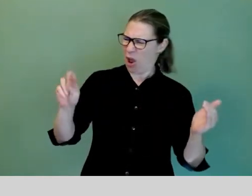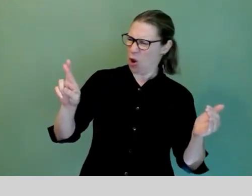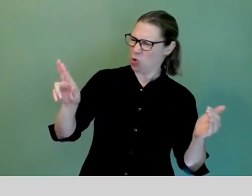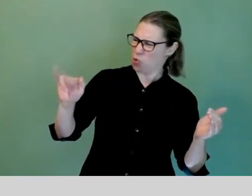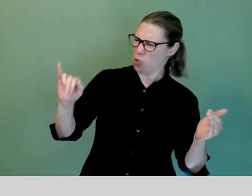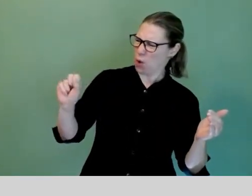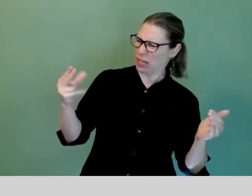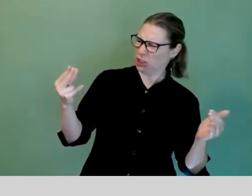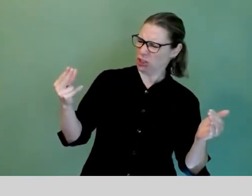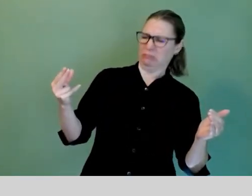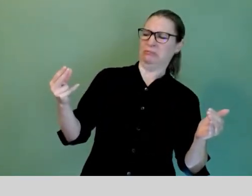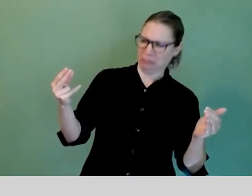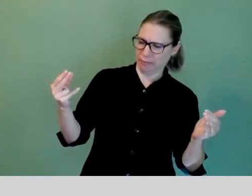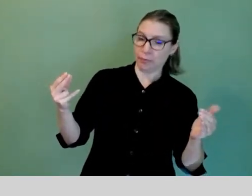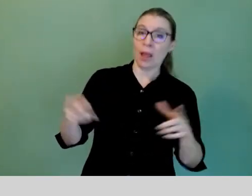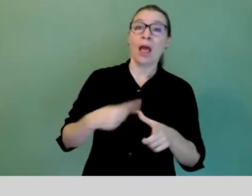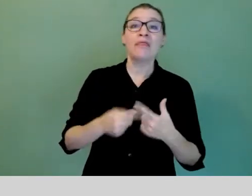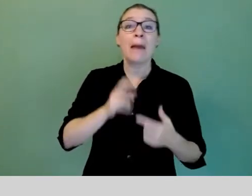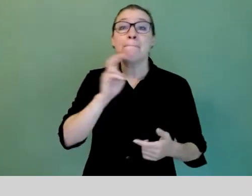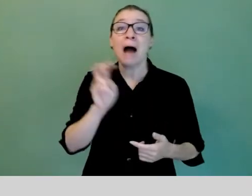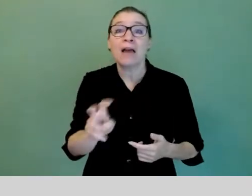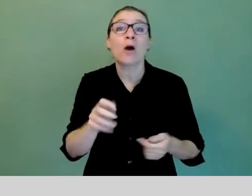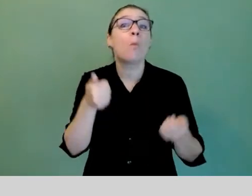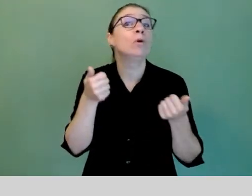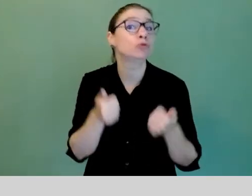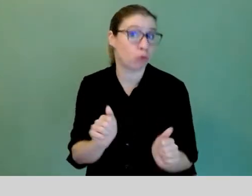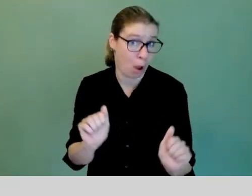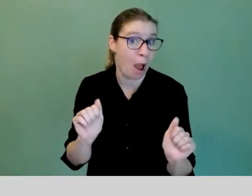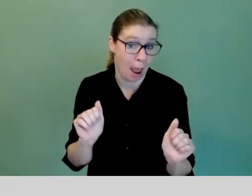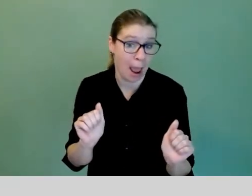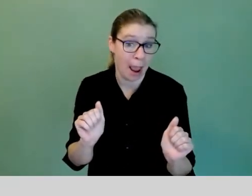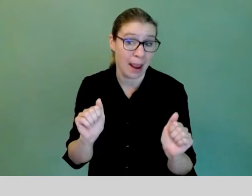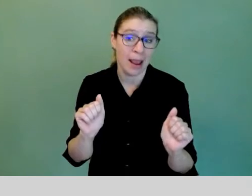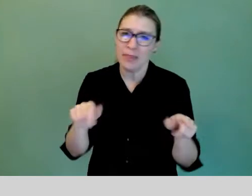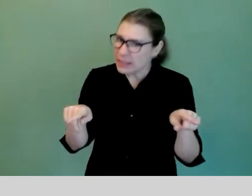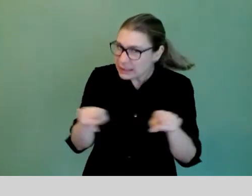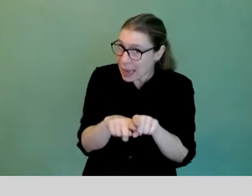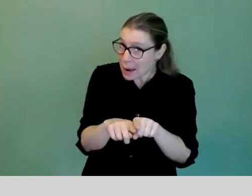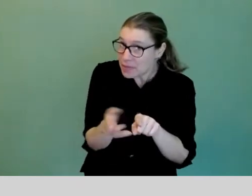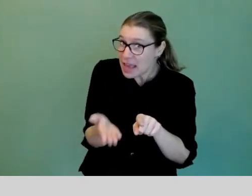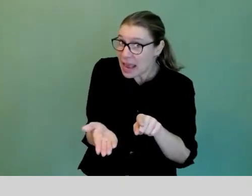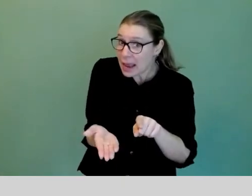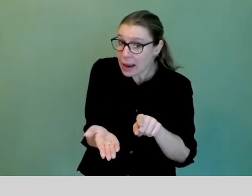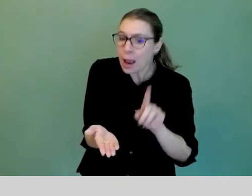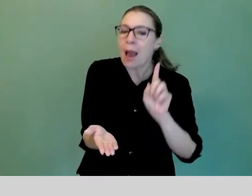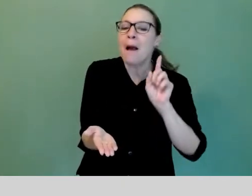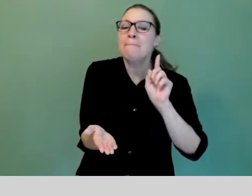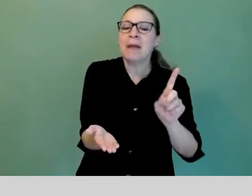So then Python will try the same thing but the other way around.